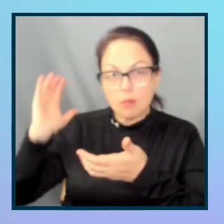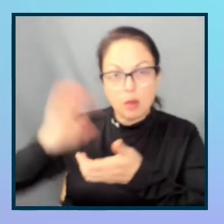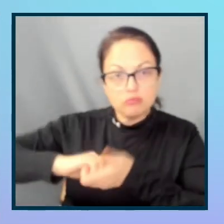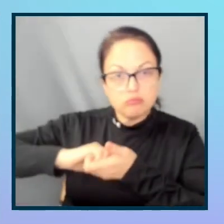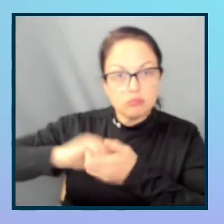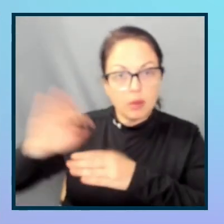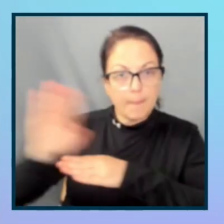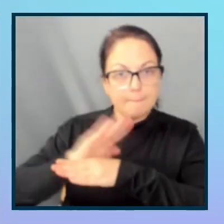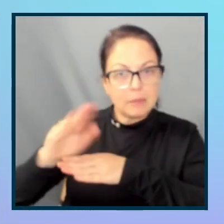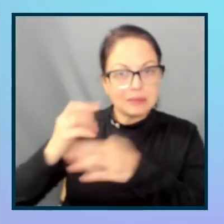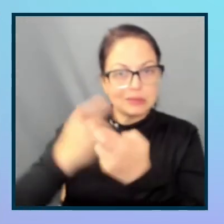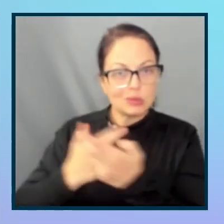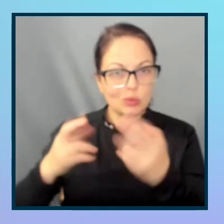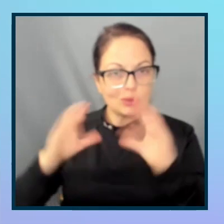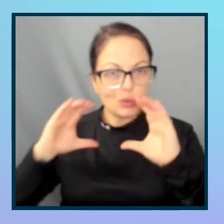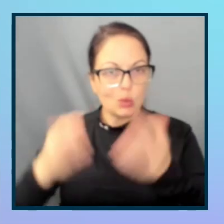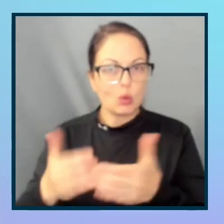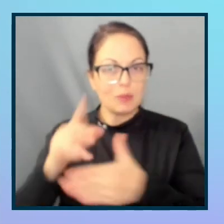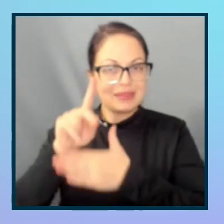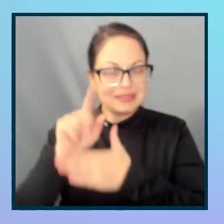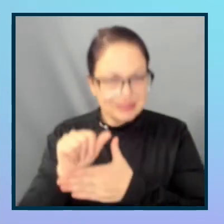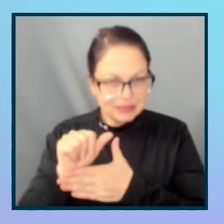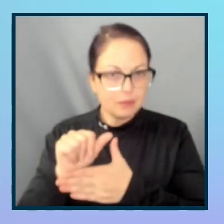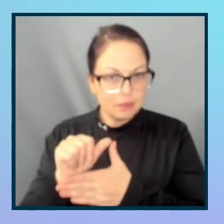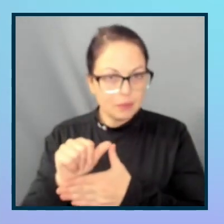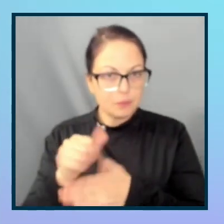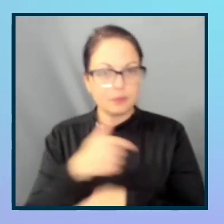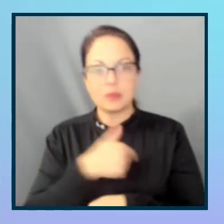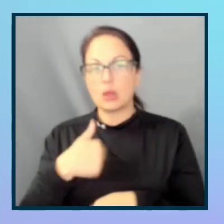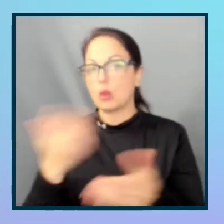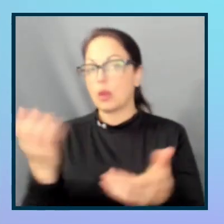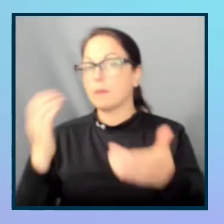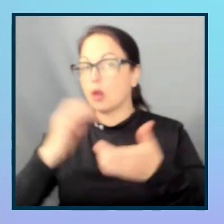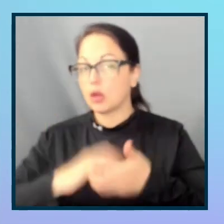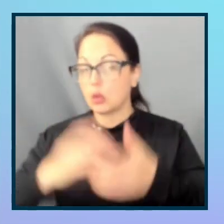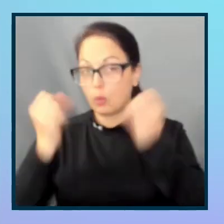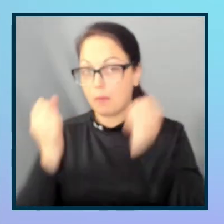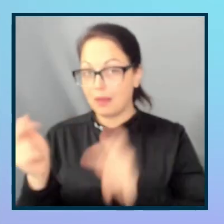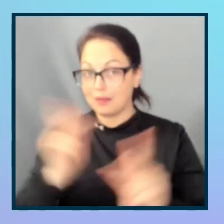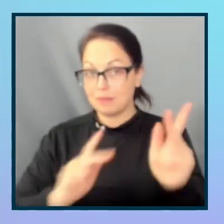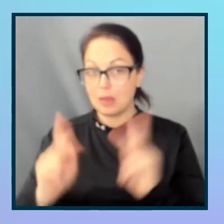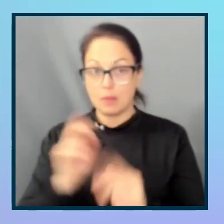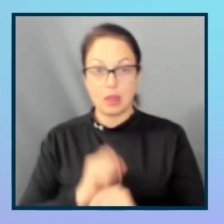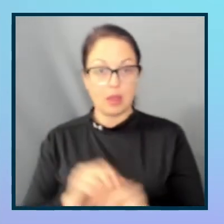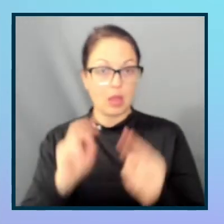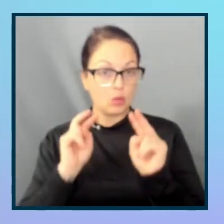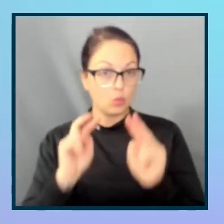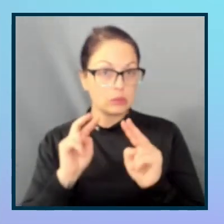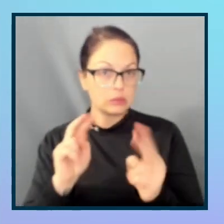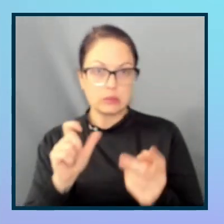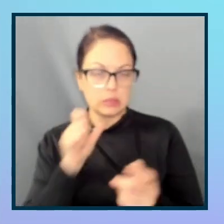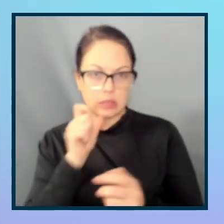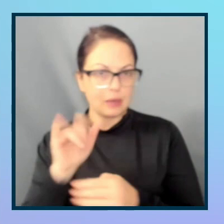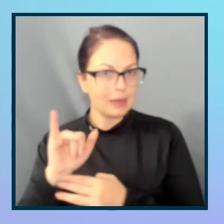which has a disability function. We're partnering with our DEI. We really see it as, truthfully, not an IT problem, but a business problem.